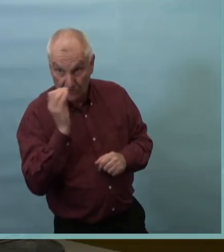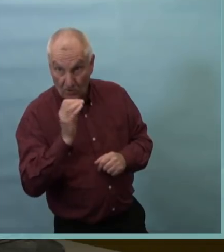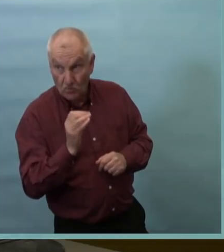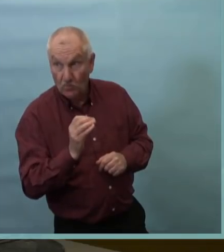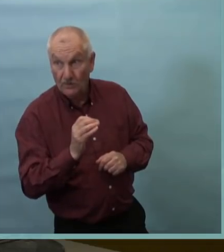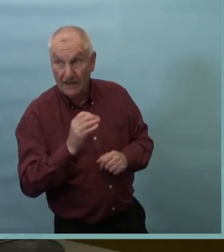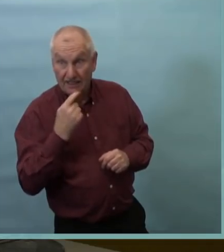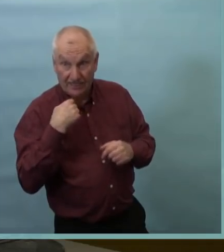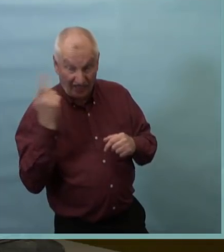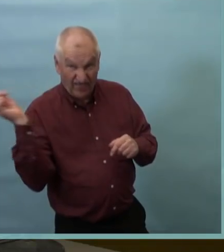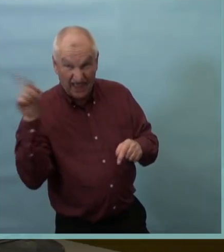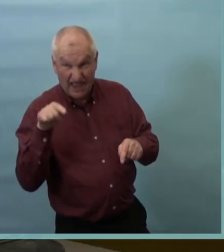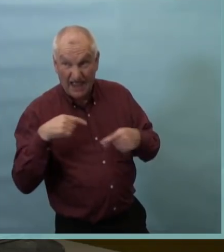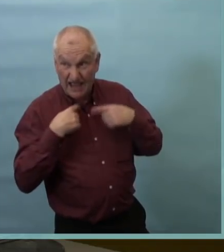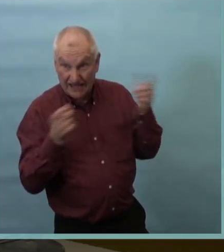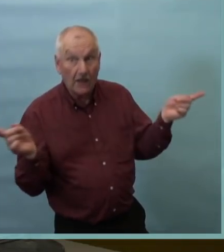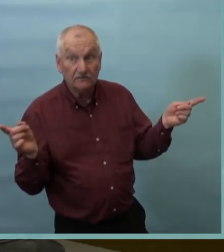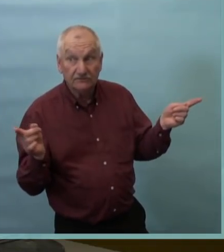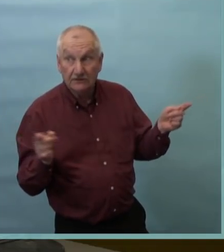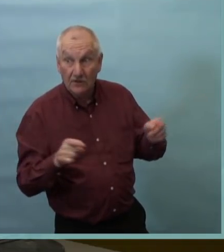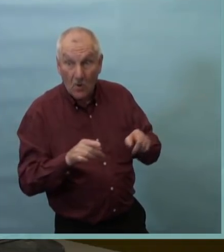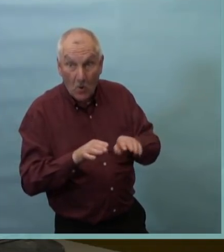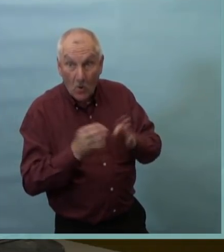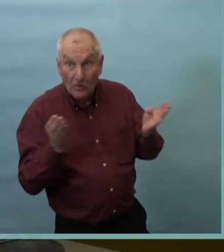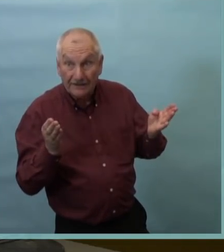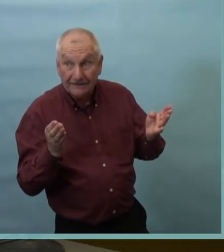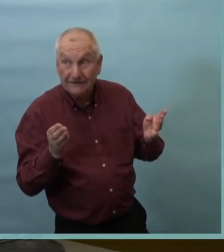kind of high level details come out how similar do you interested